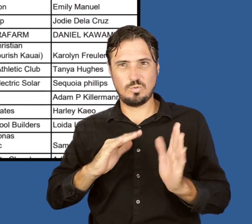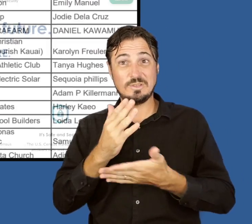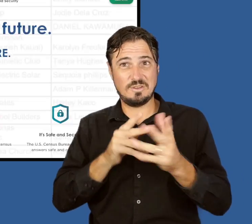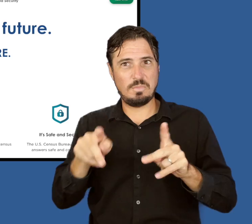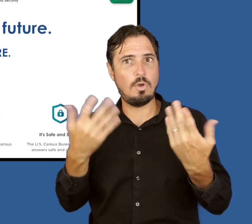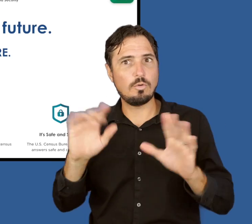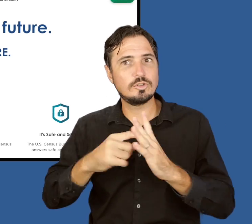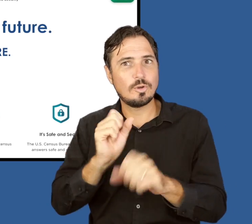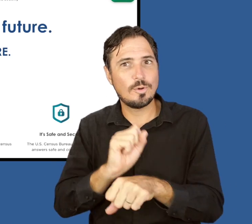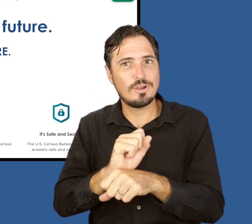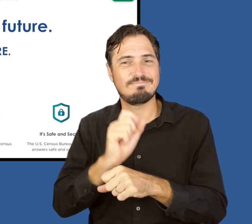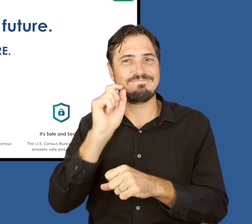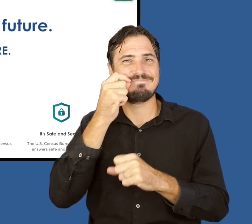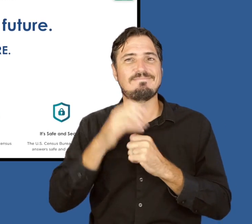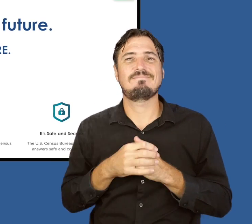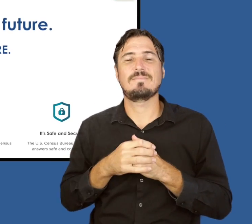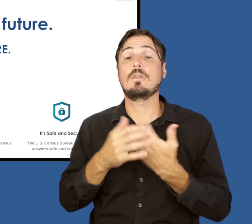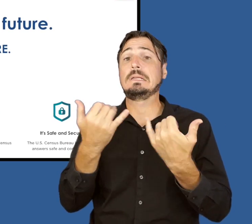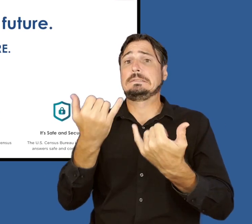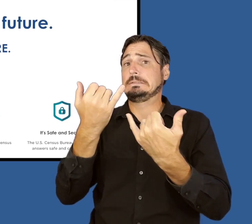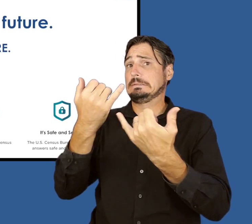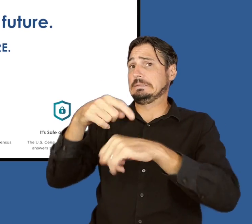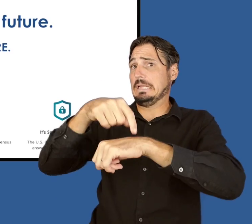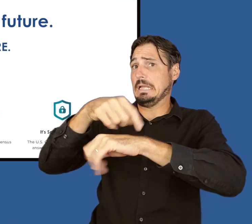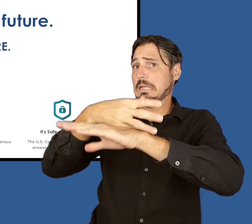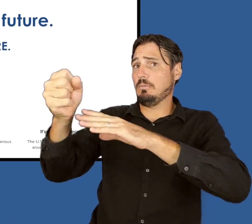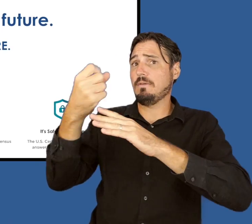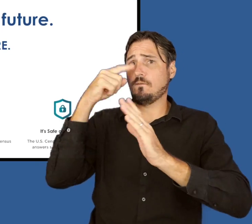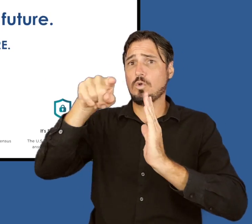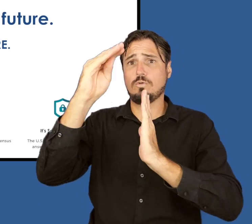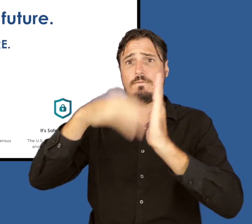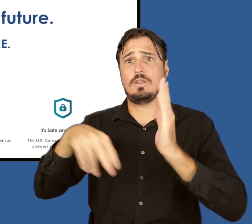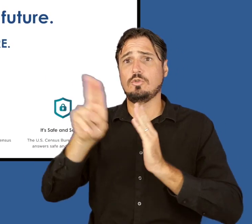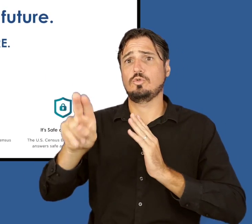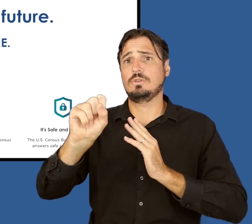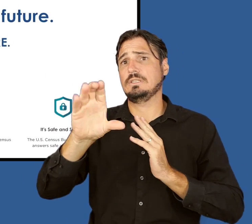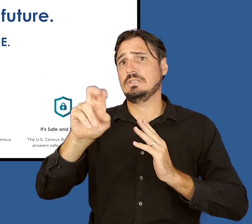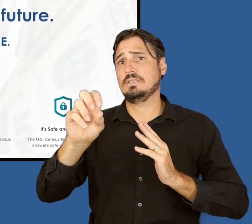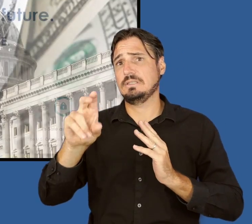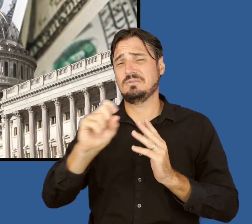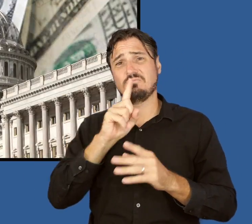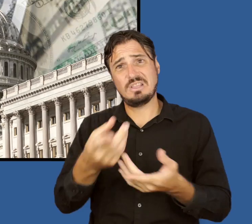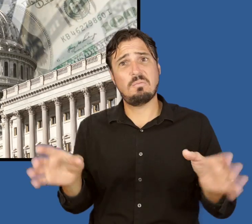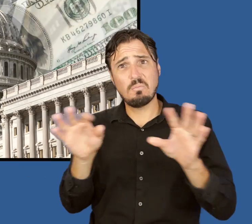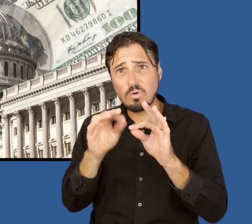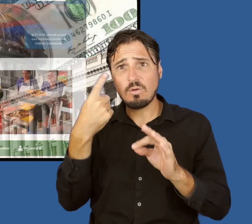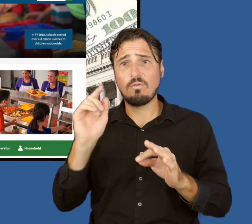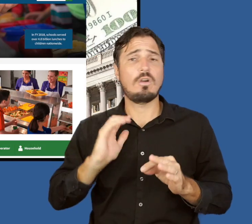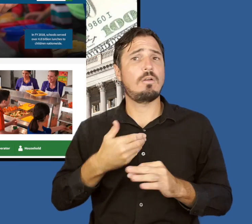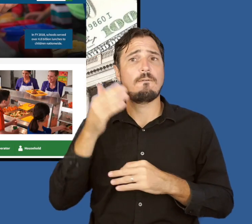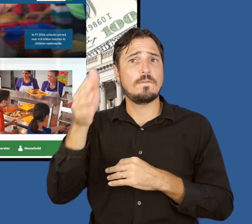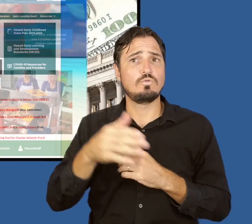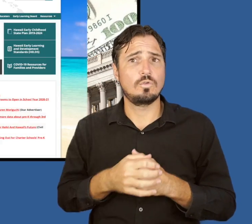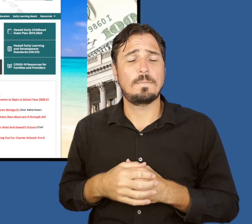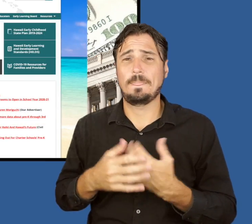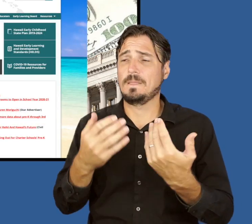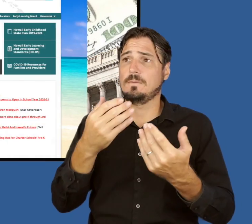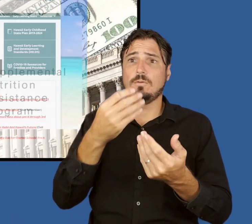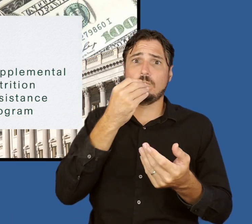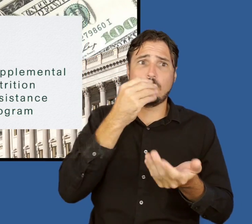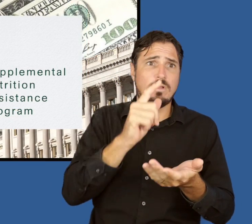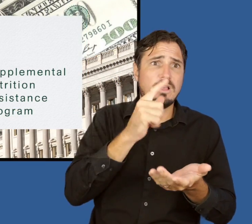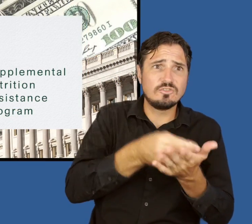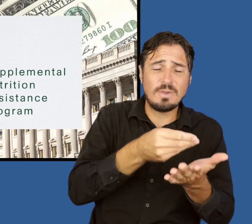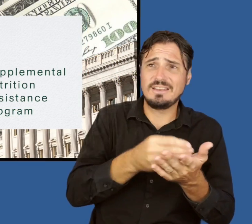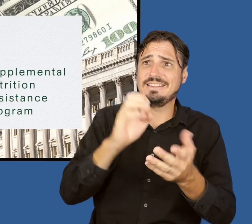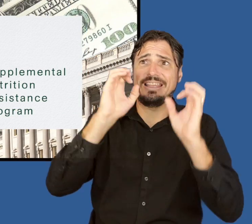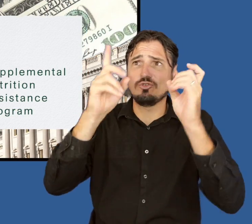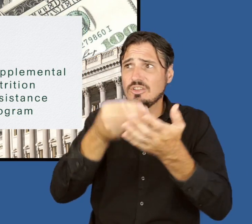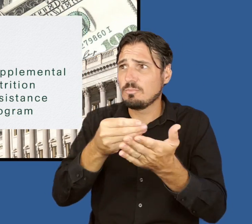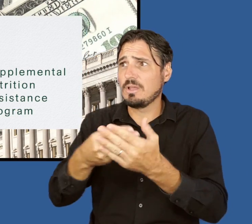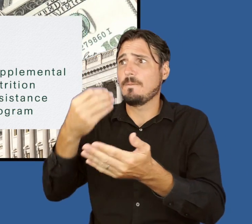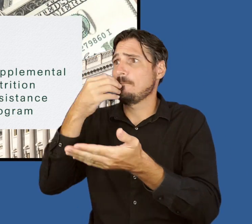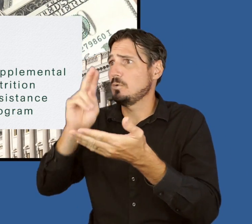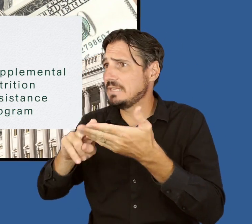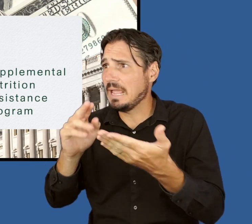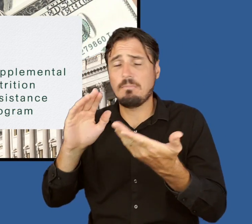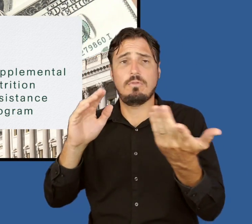Time is running out to complete the U.S. Census, but it is extremely important to our future. Much federal money, including school lunch money, education funds and food stamps assistance, is